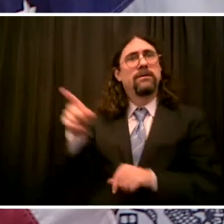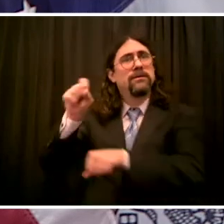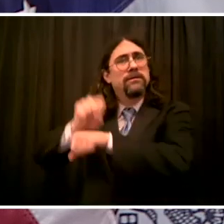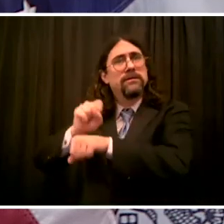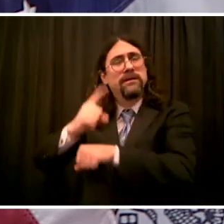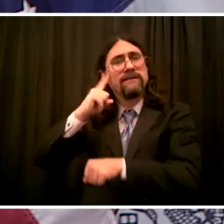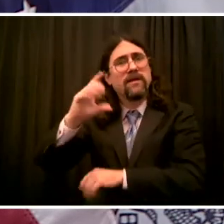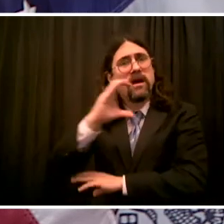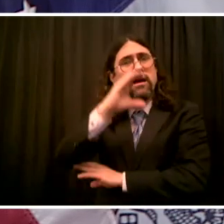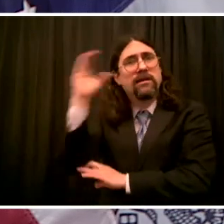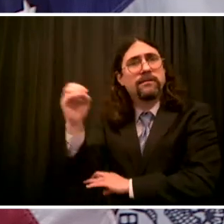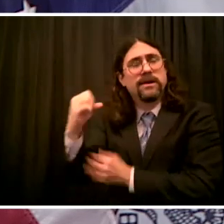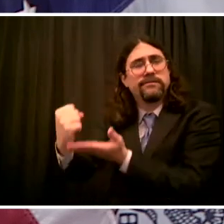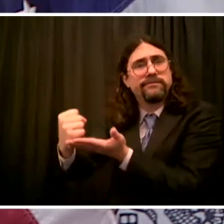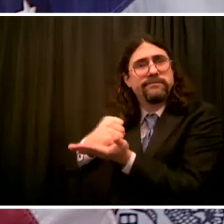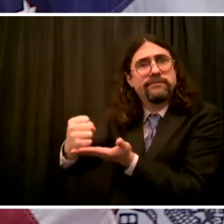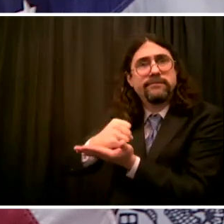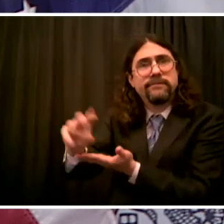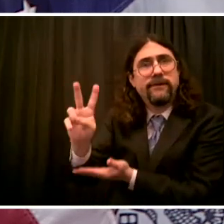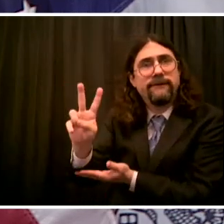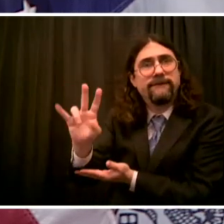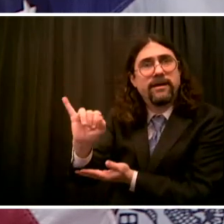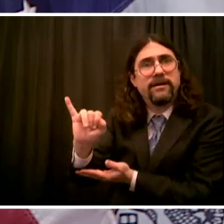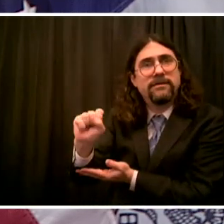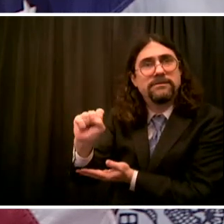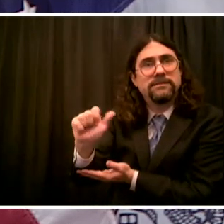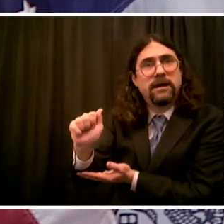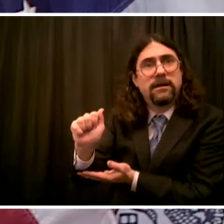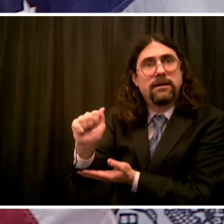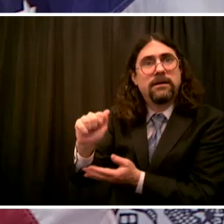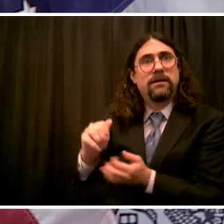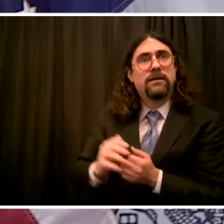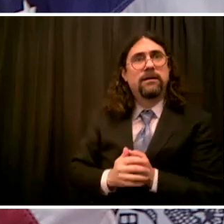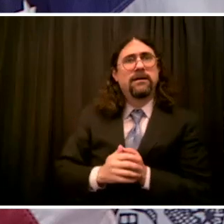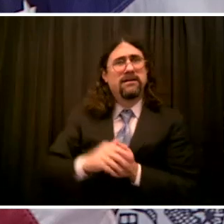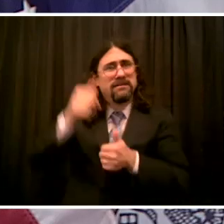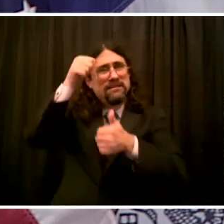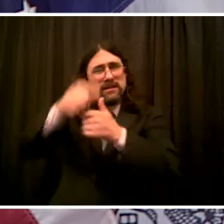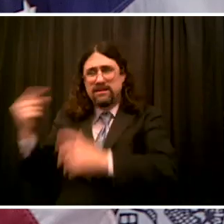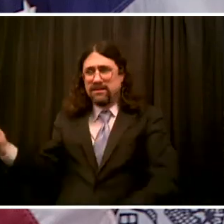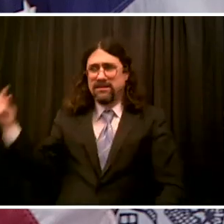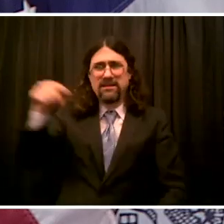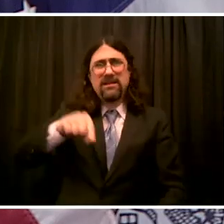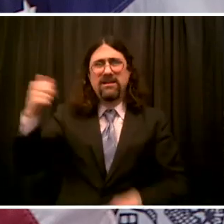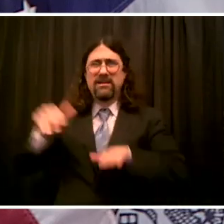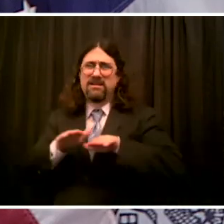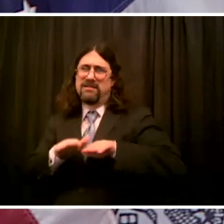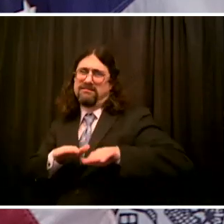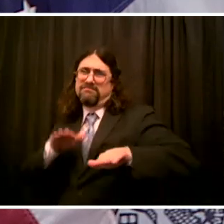AND WHEN THE CRISIS HIT, HE RELOTCAED BACK HERE. DAN THEN SEPTPED FORWARD TO